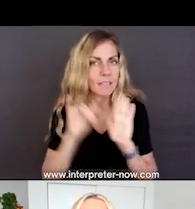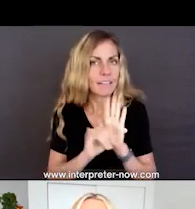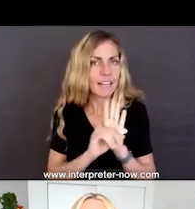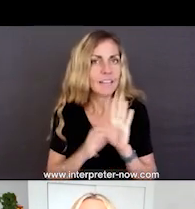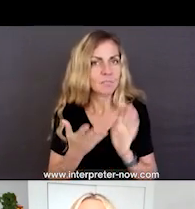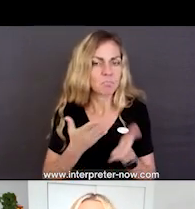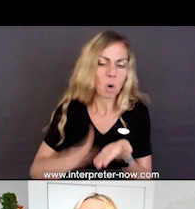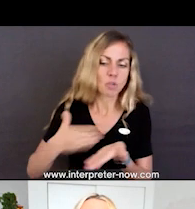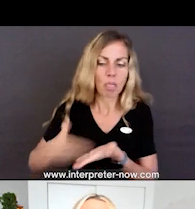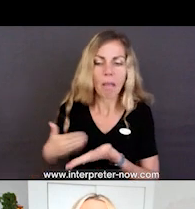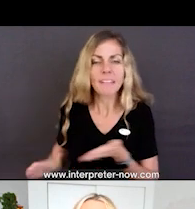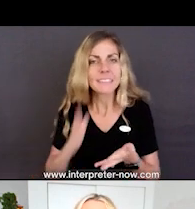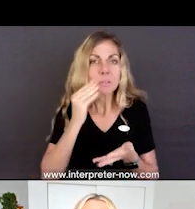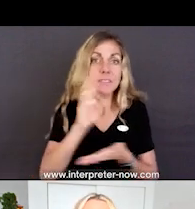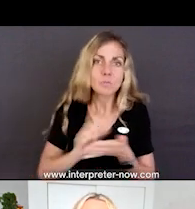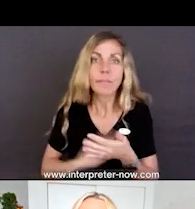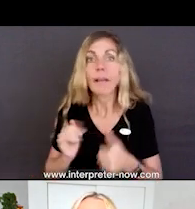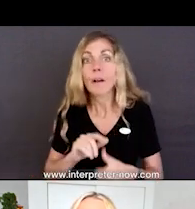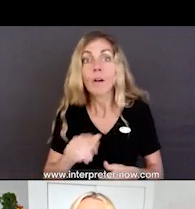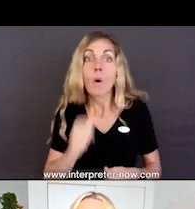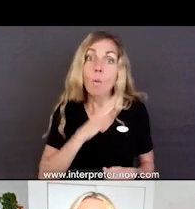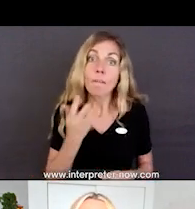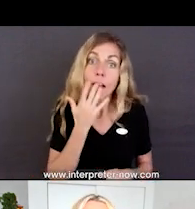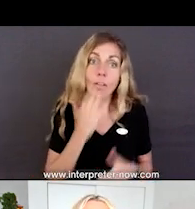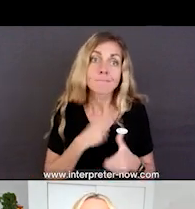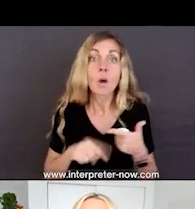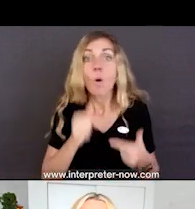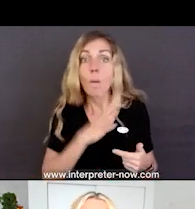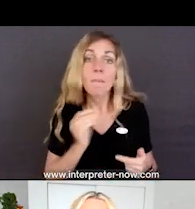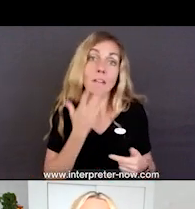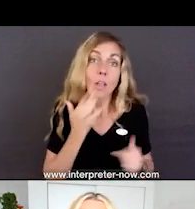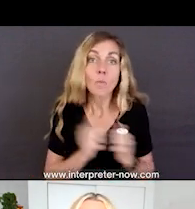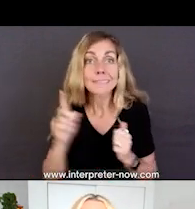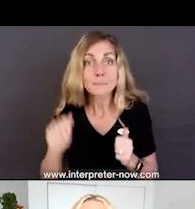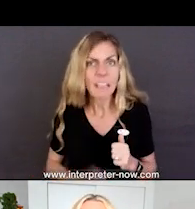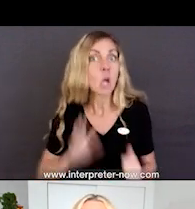Women of color, women of color with disabilities, trans-women of color with disabilities, for